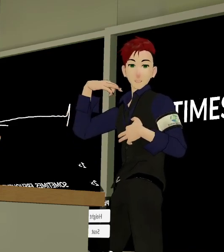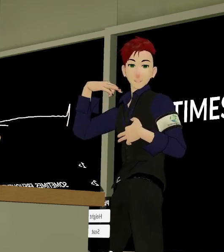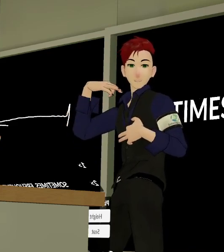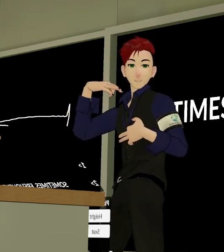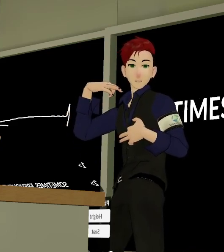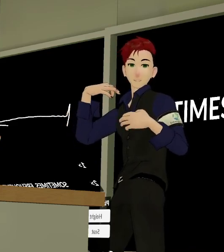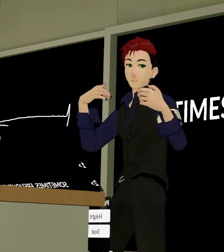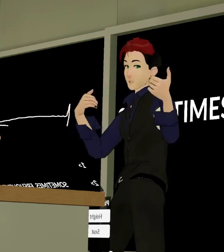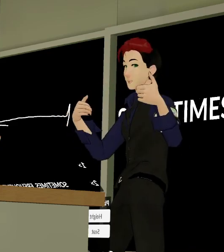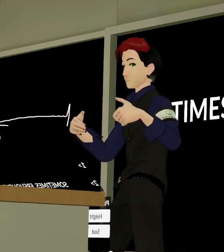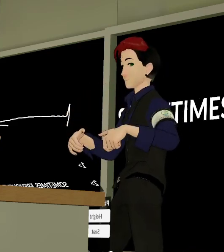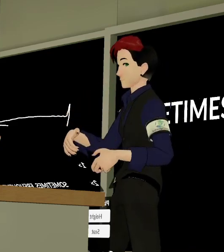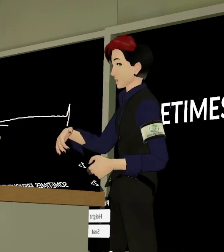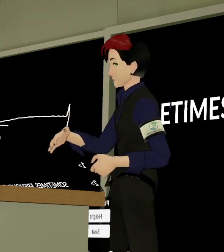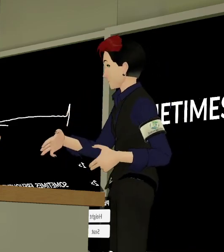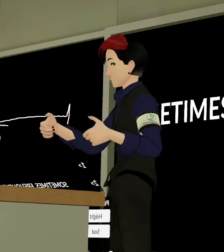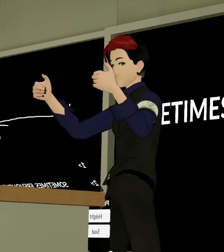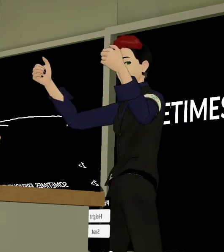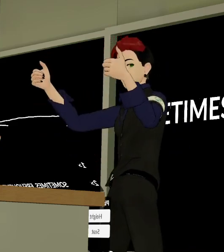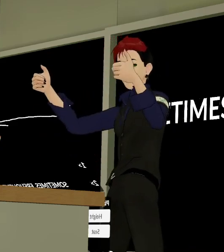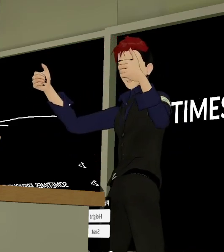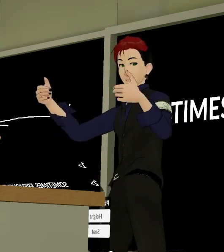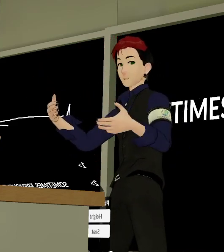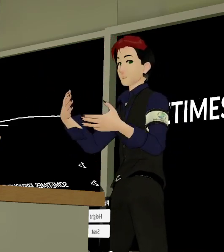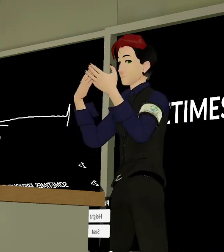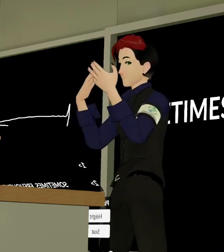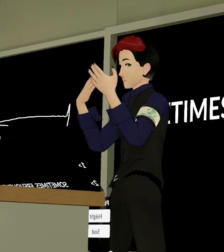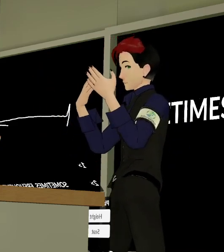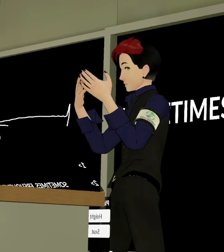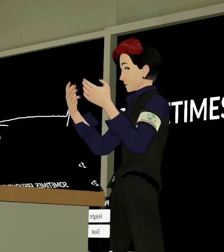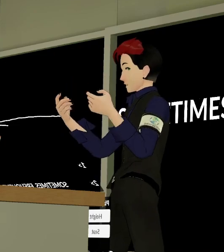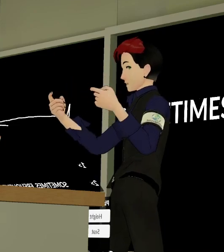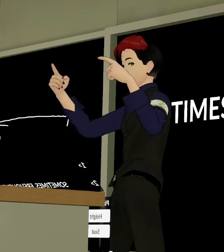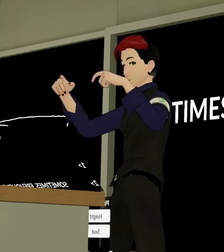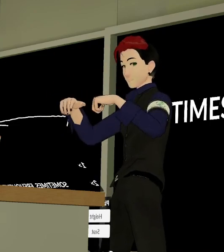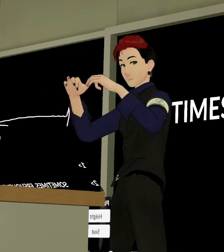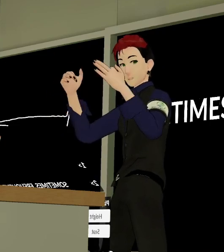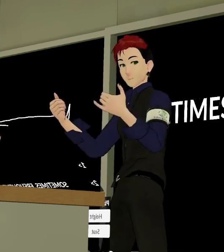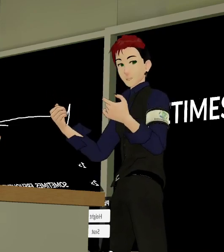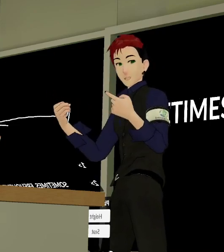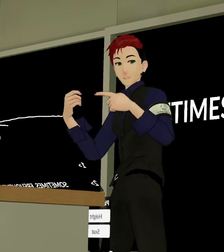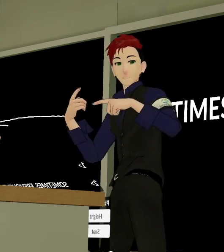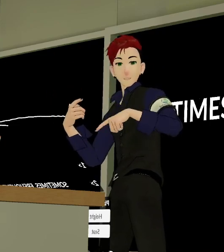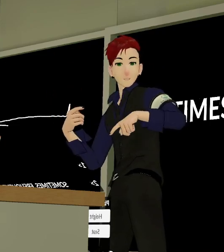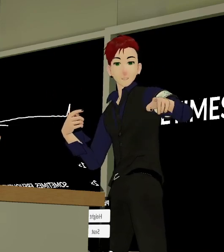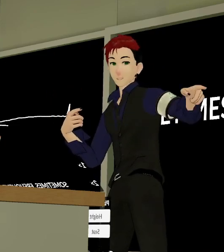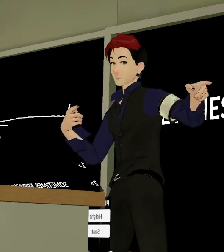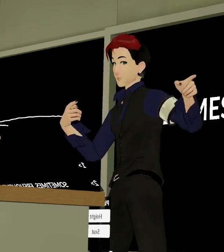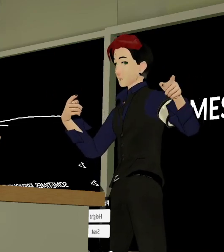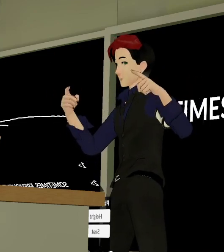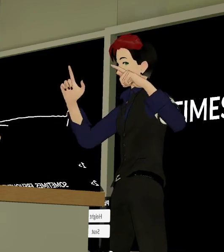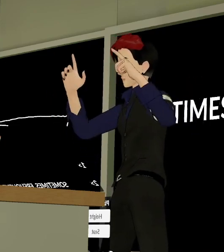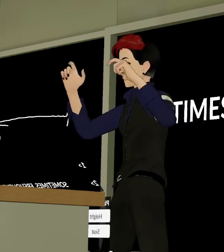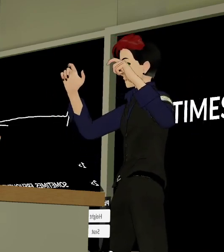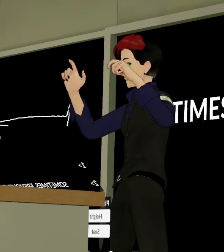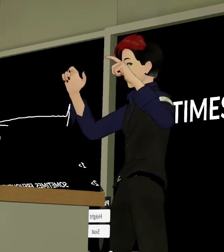resting your hand or okay all right well cool thank you so much for coming to class if you guys now we will go and we will take